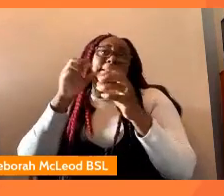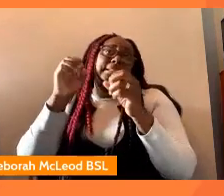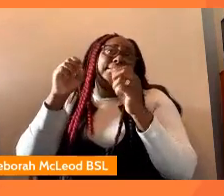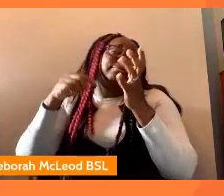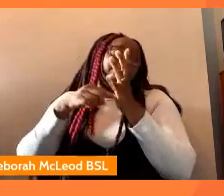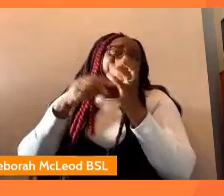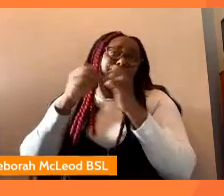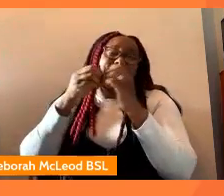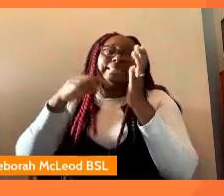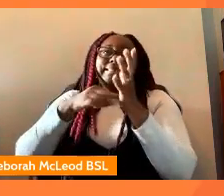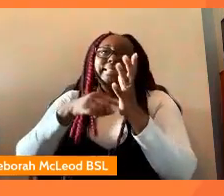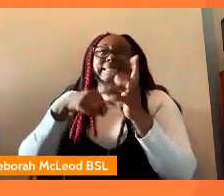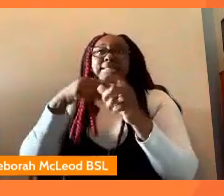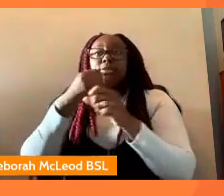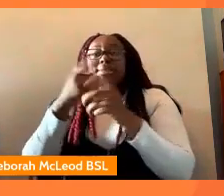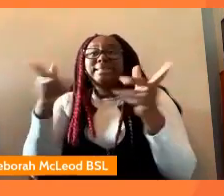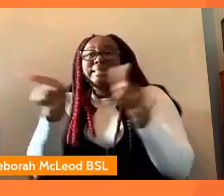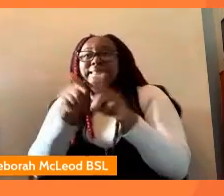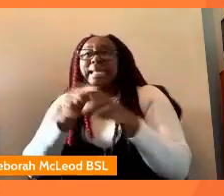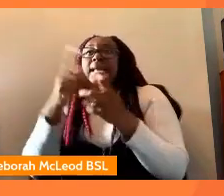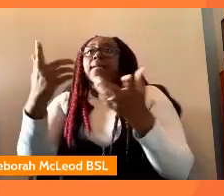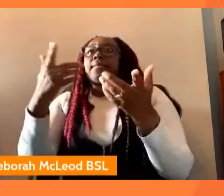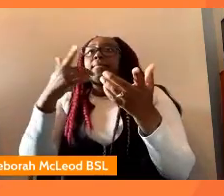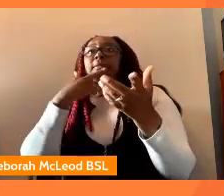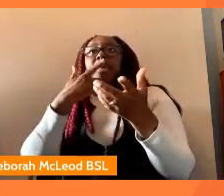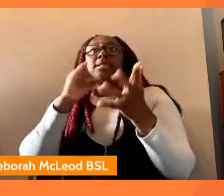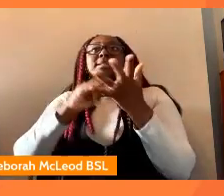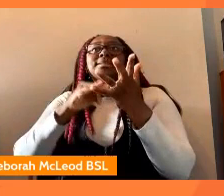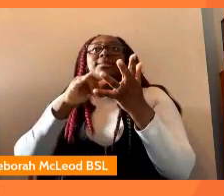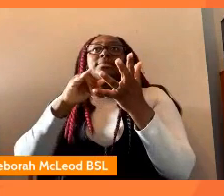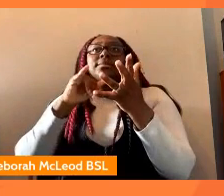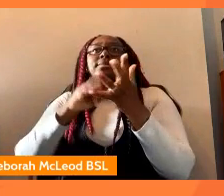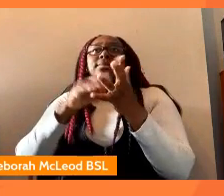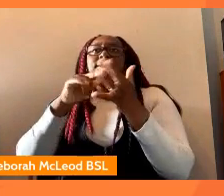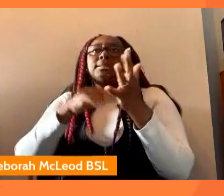Award-winning producer, Simon Duggal, who ran pop-up workshops